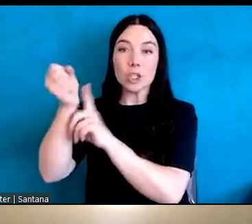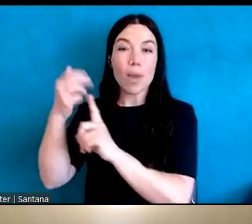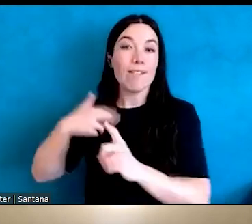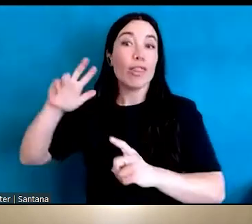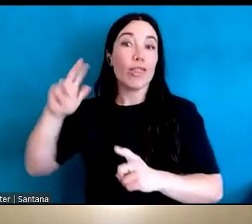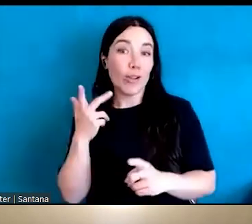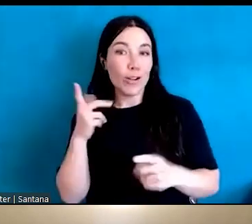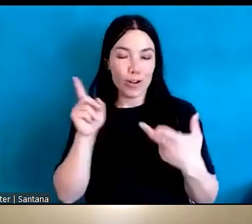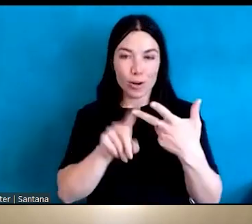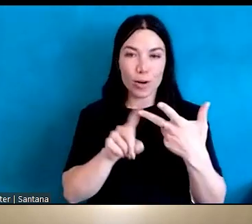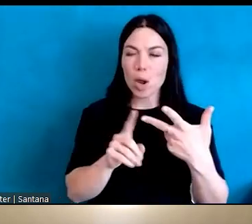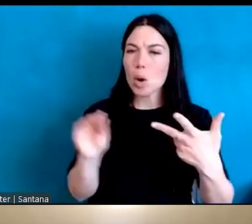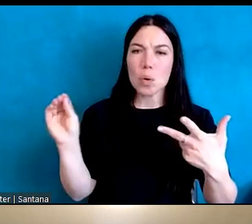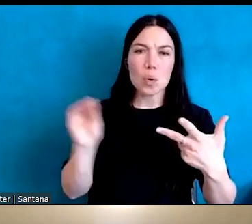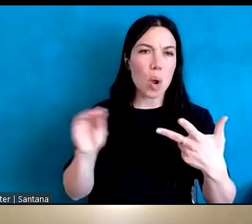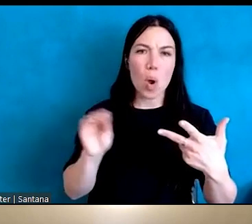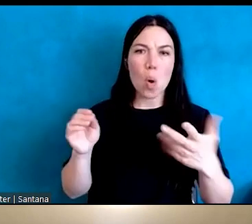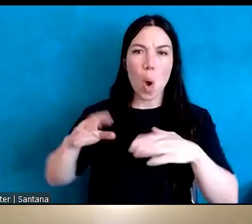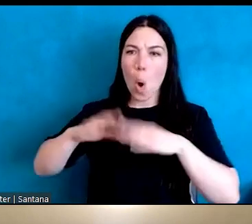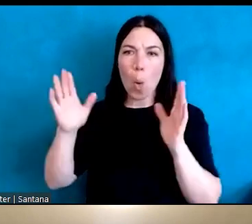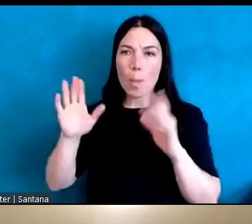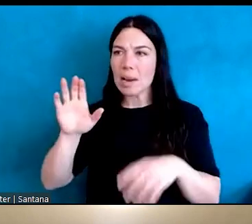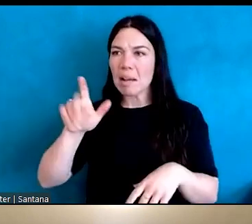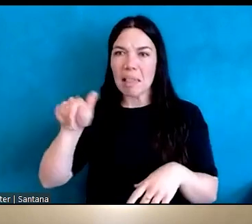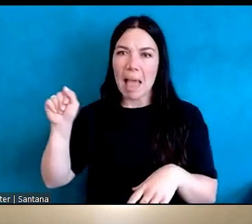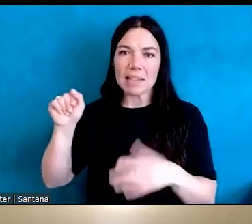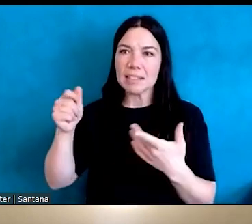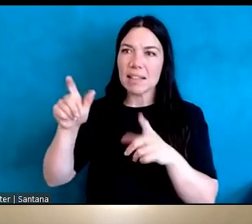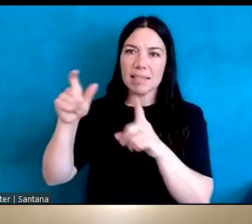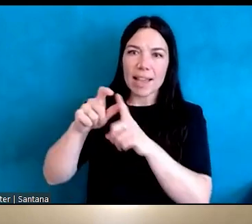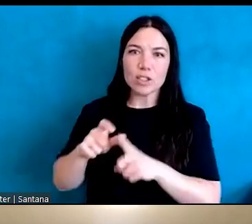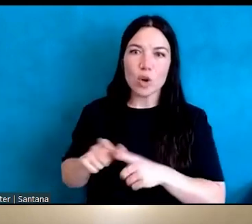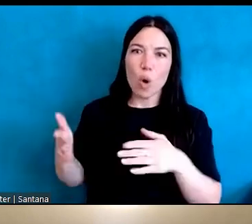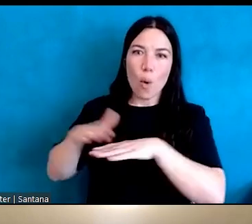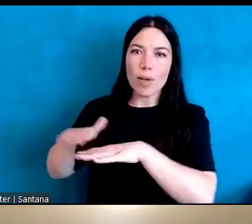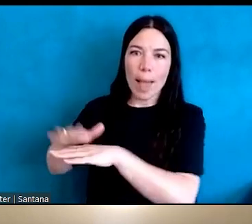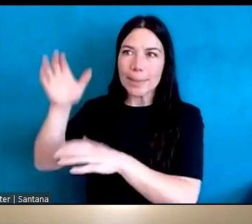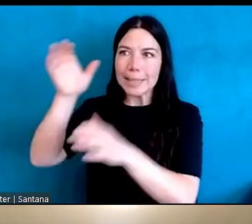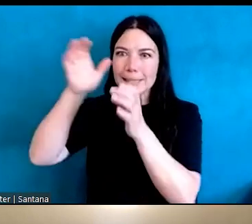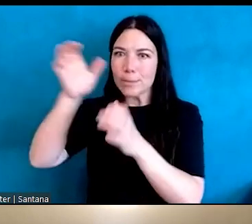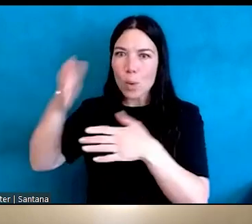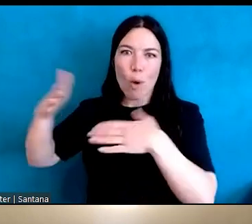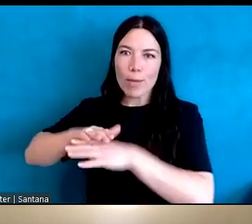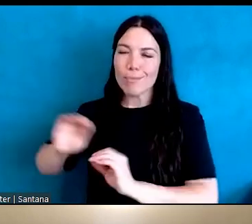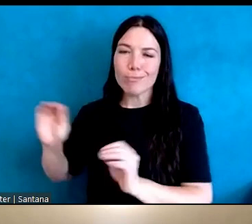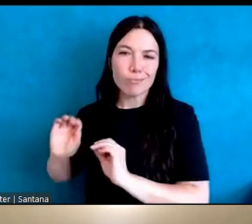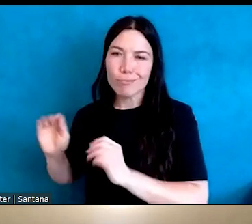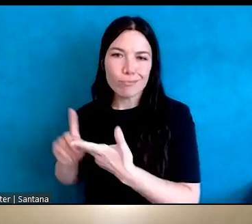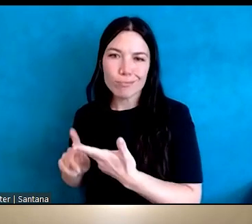open class lexical overlap or conceptual overlap here. So the participants were different and the action was different.